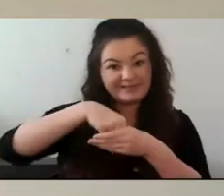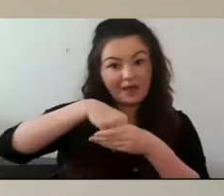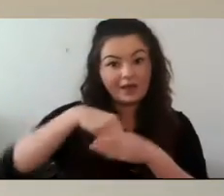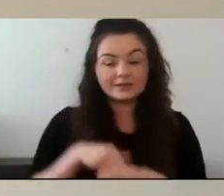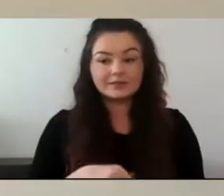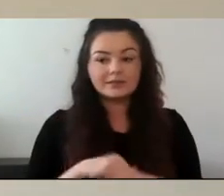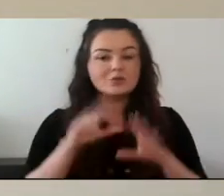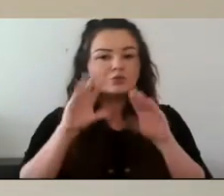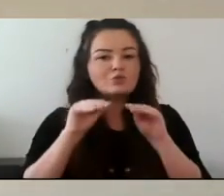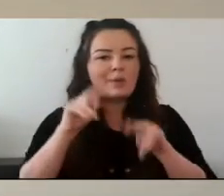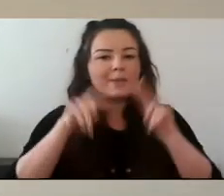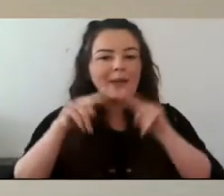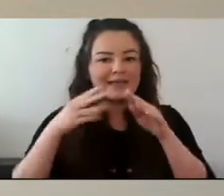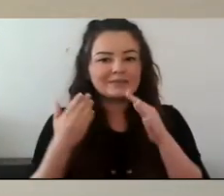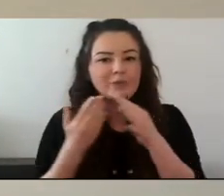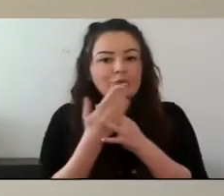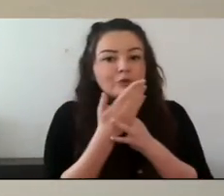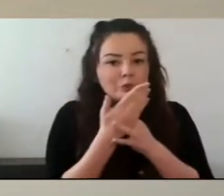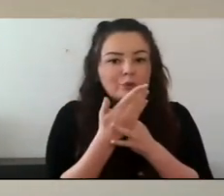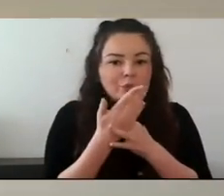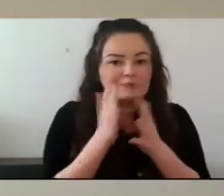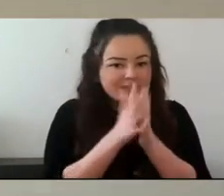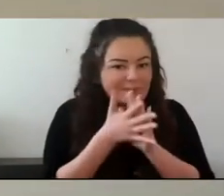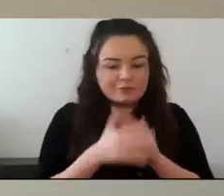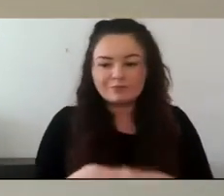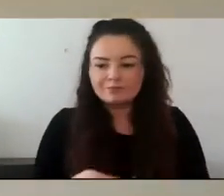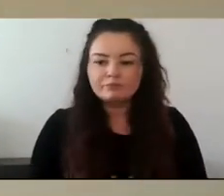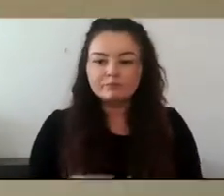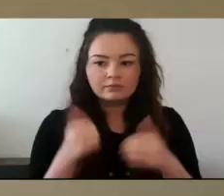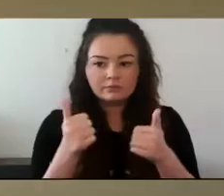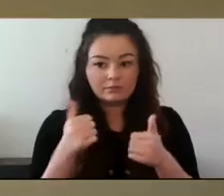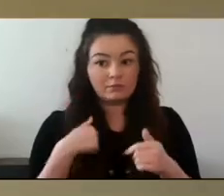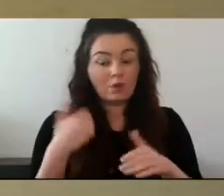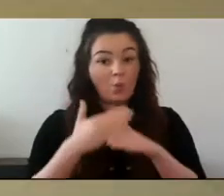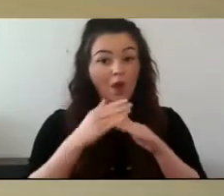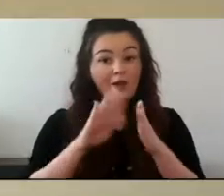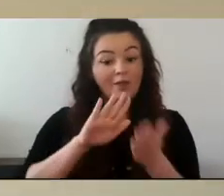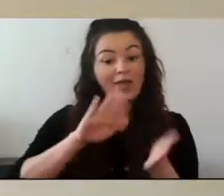to stop the paint from coming through. And we're going to work on the other side today.